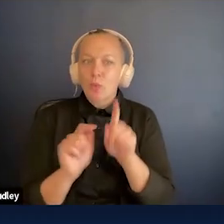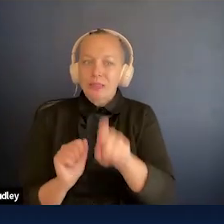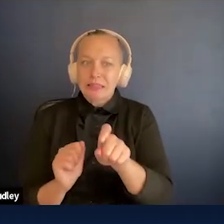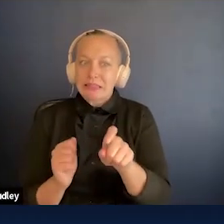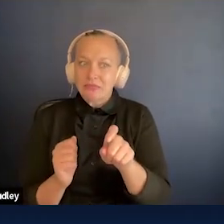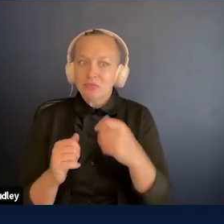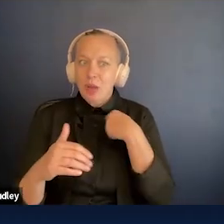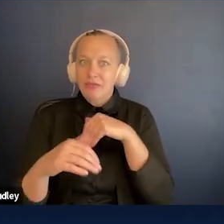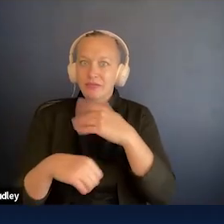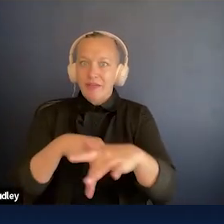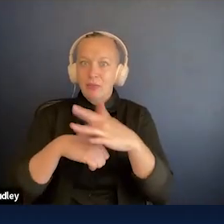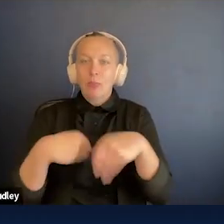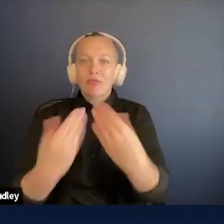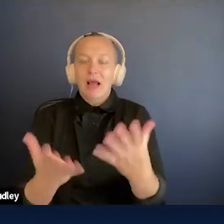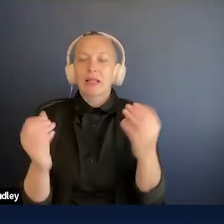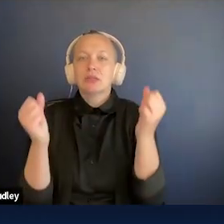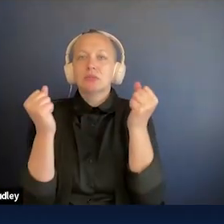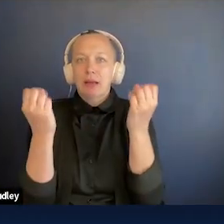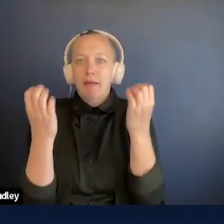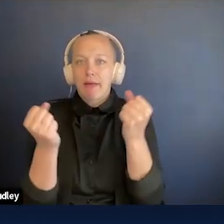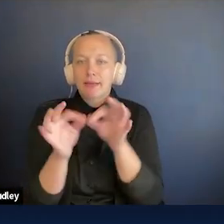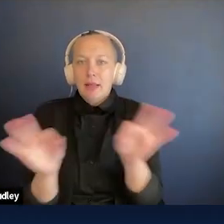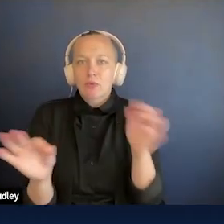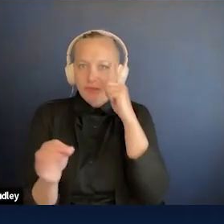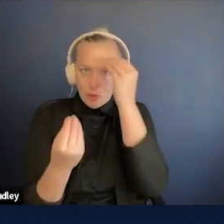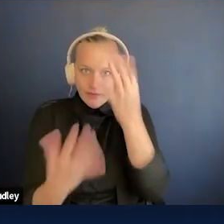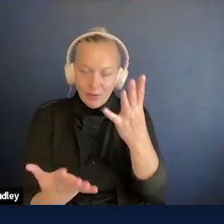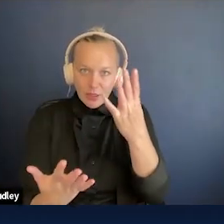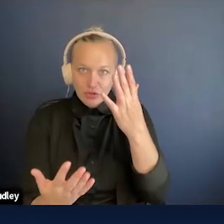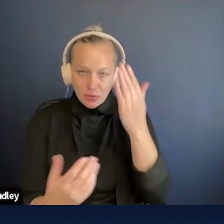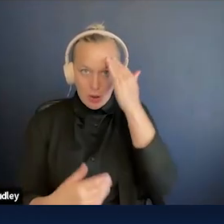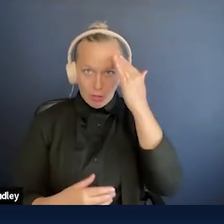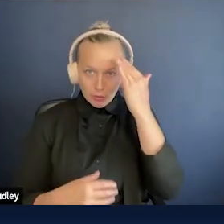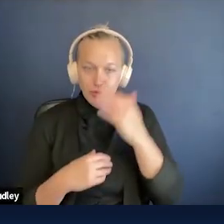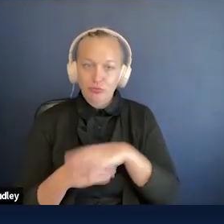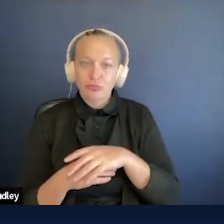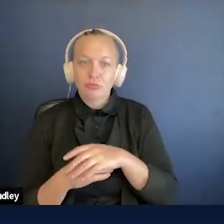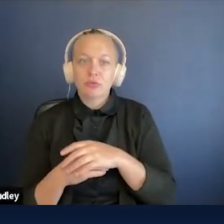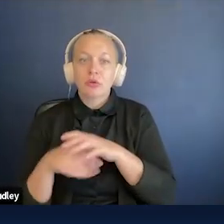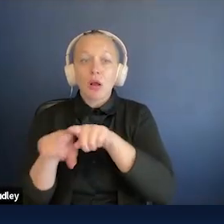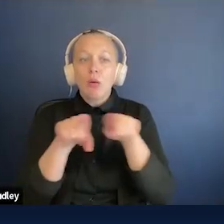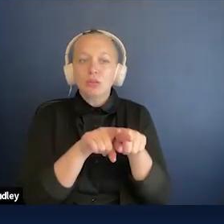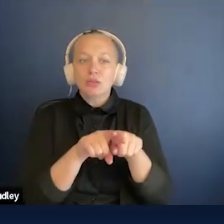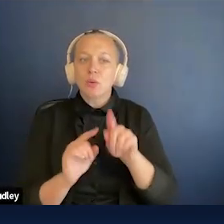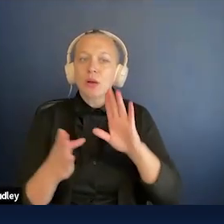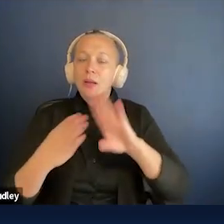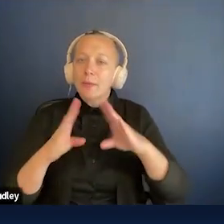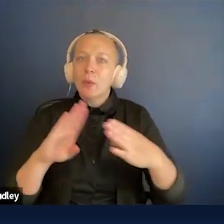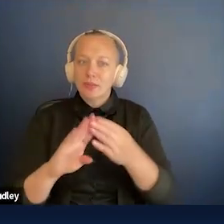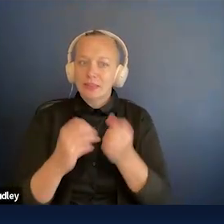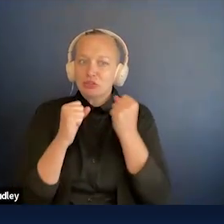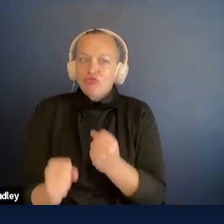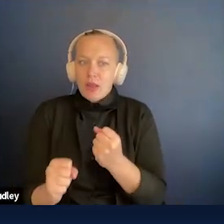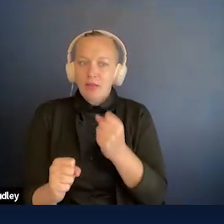And there was the importance of communist front. as well, because it's essential to… develop that self-advocacy and self-confidence, um.